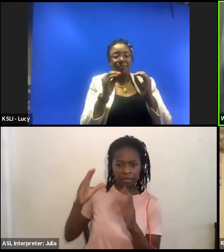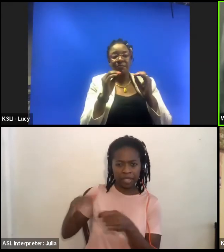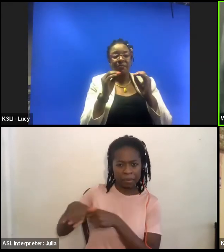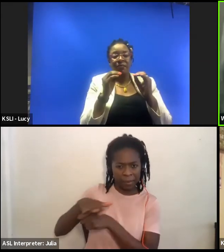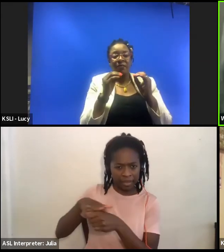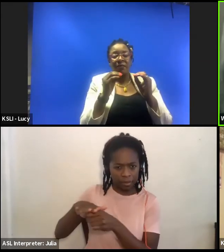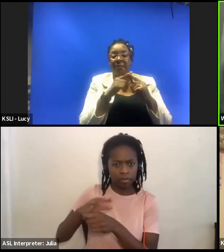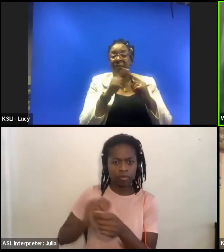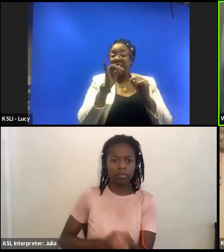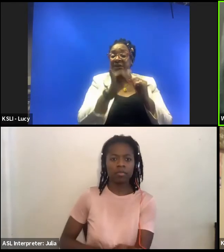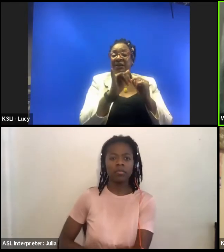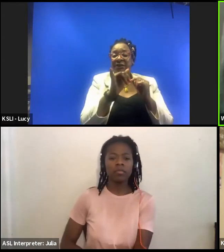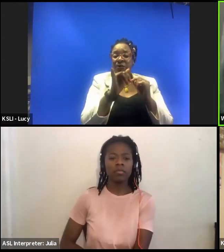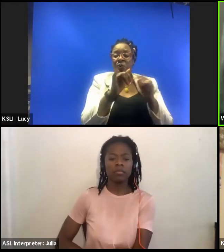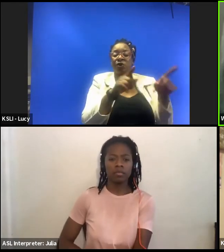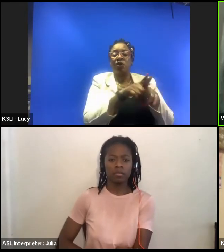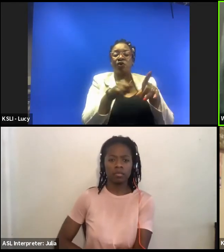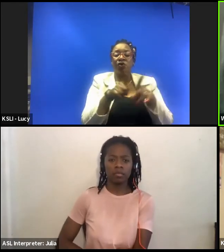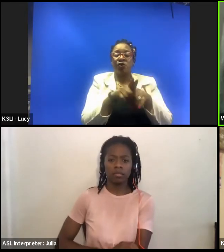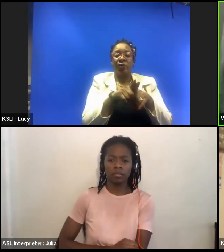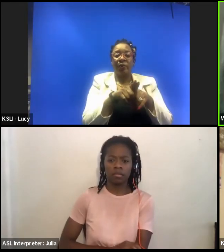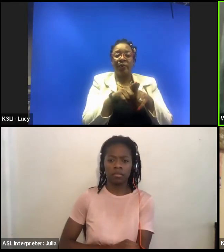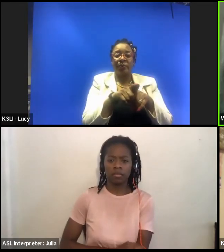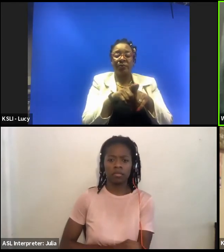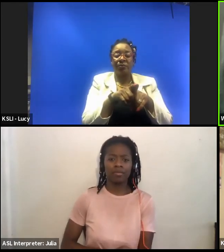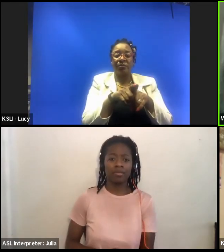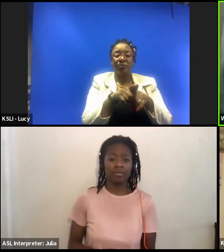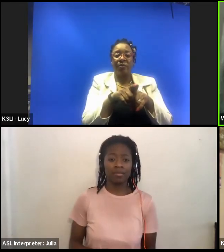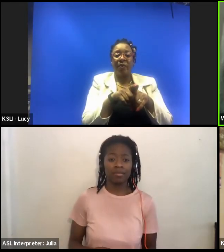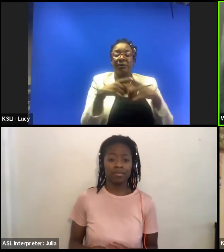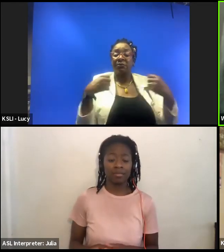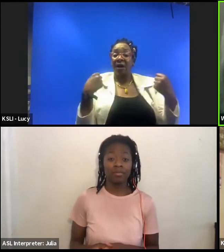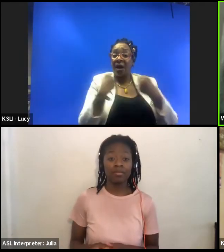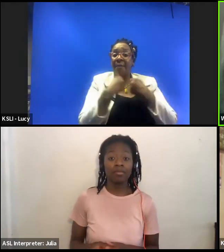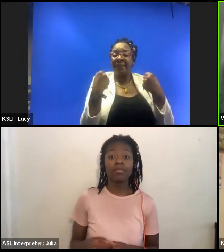that was also a very big impactful lesson that I learned